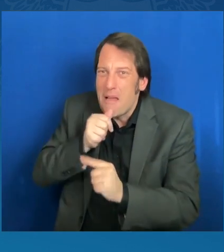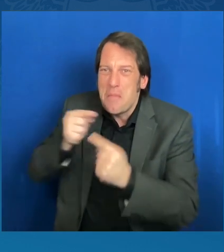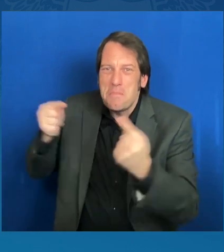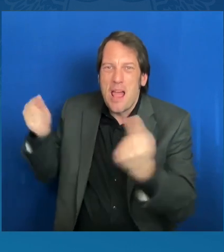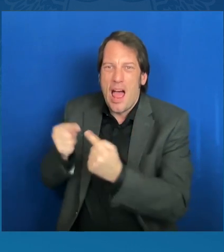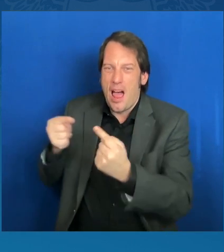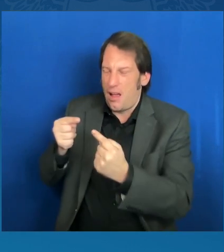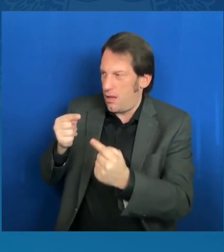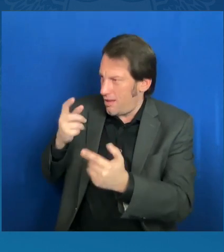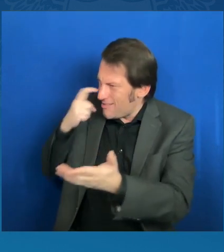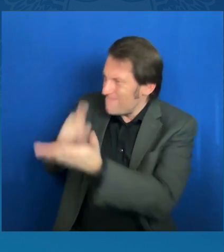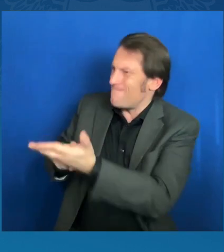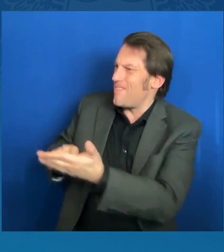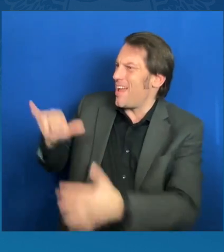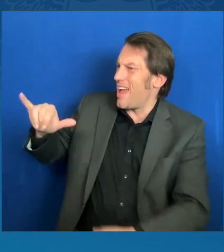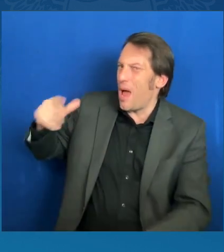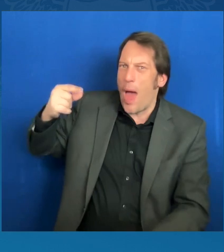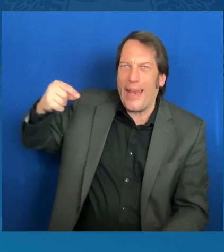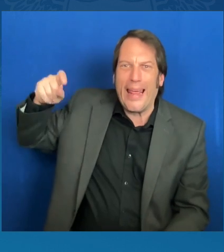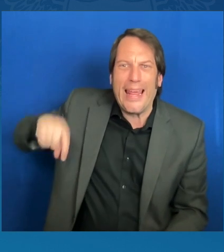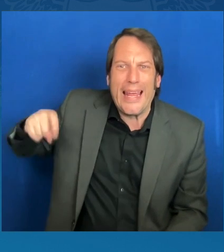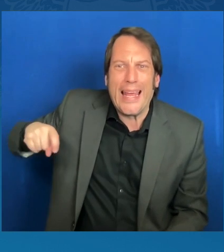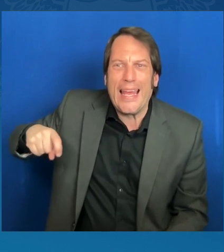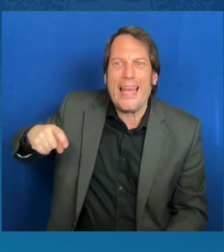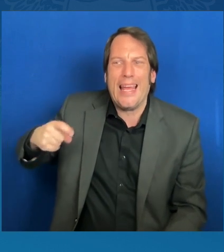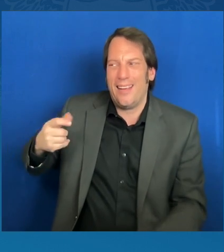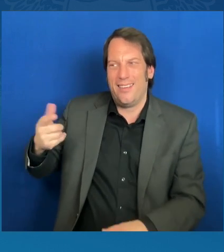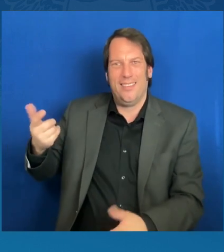and then to take it as your life's work to do something